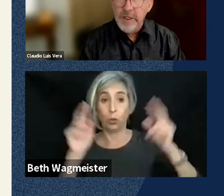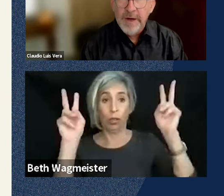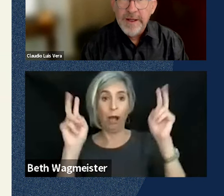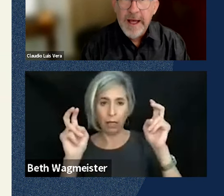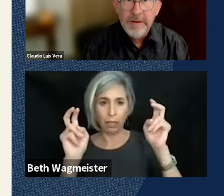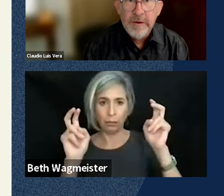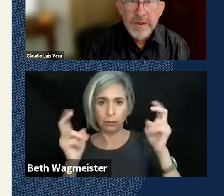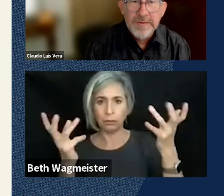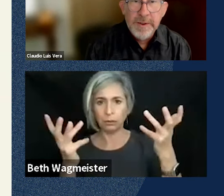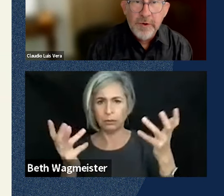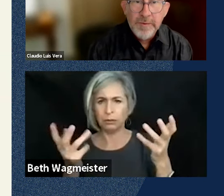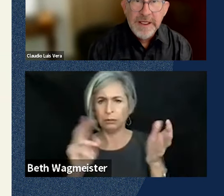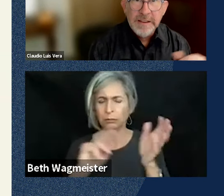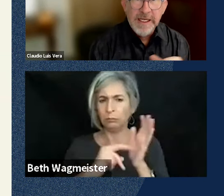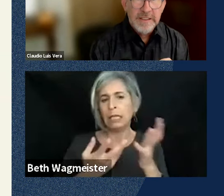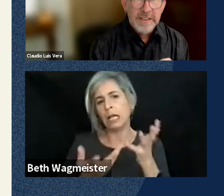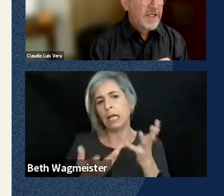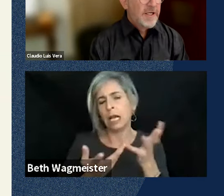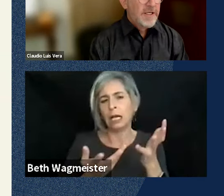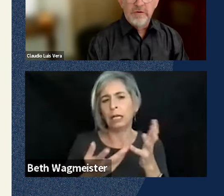You know, by that, you know, most people would mean links.